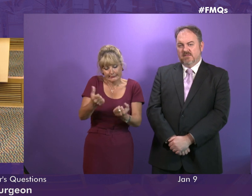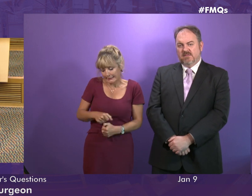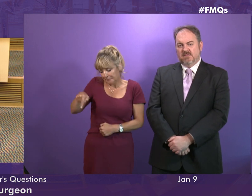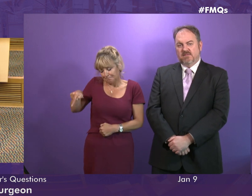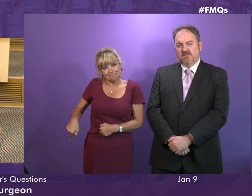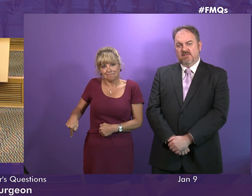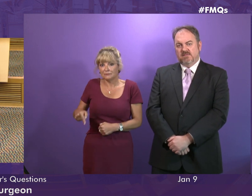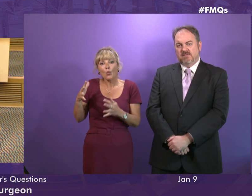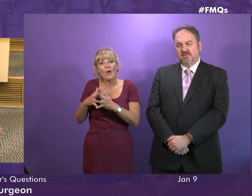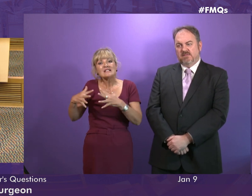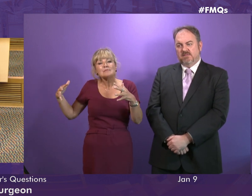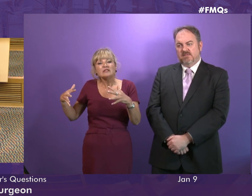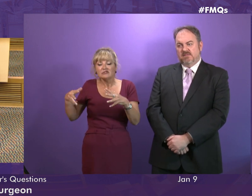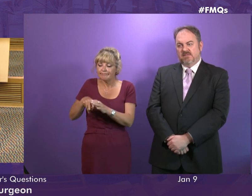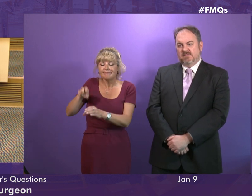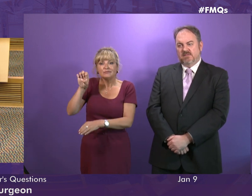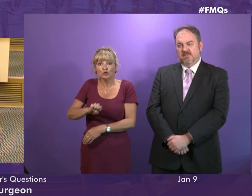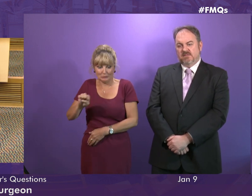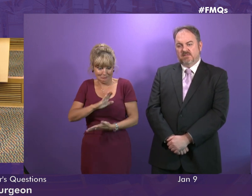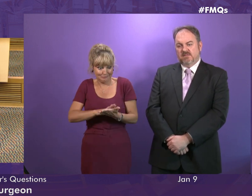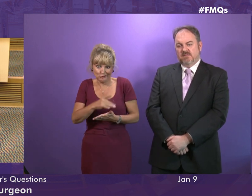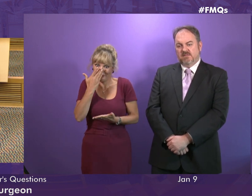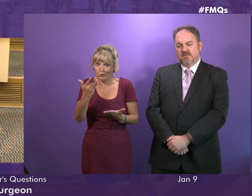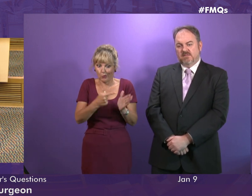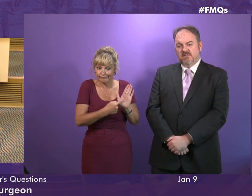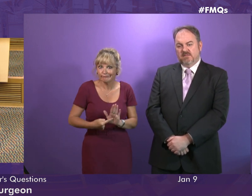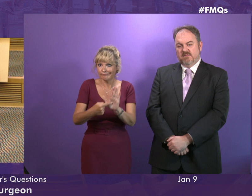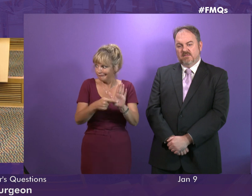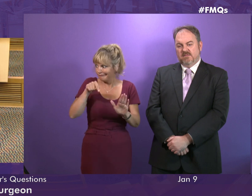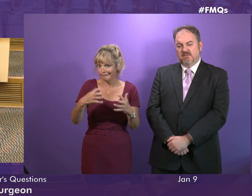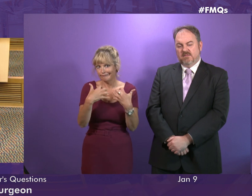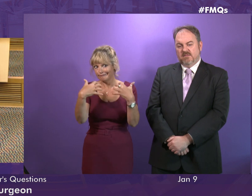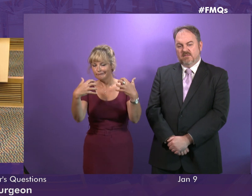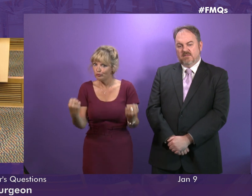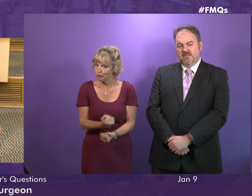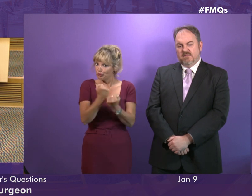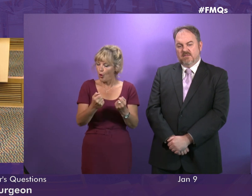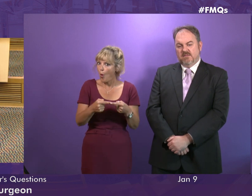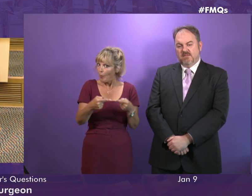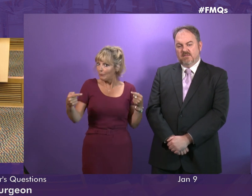people of Scotland to Brexit, which was reaffirmed as recently as the general election in December.